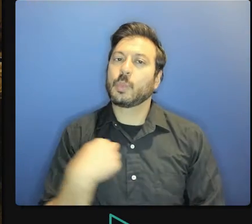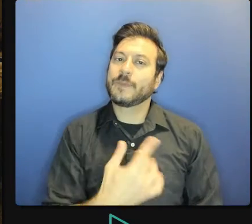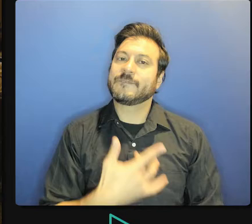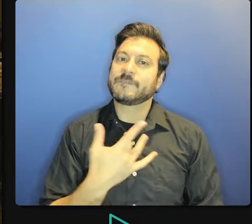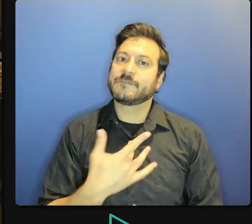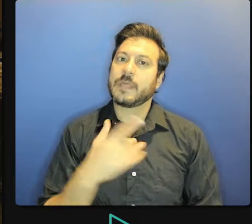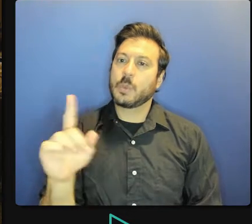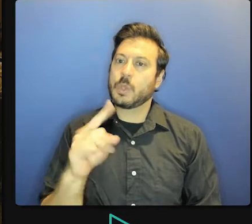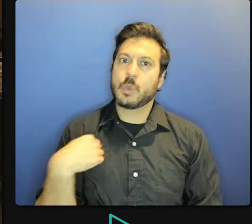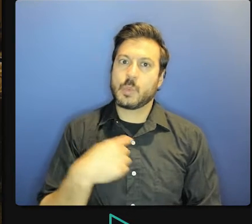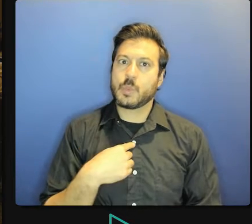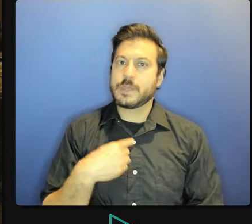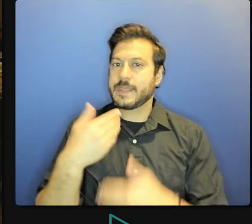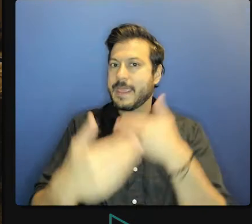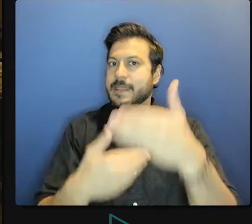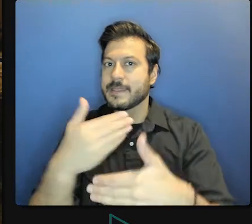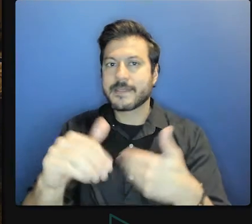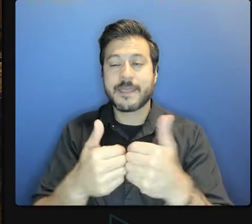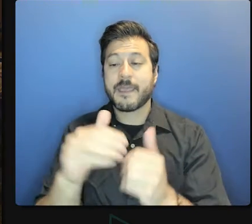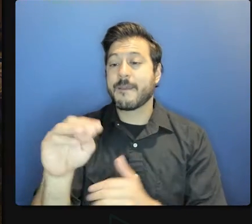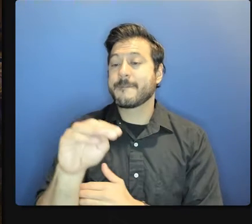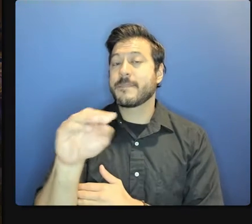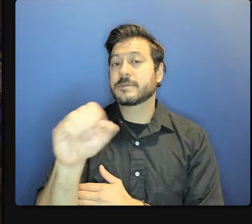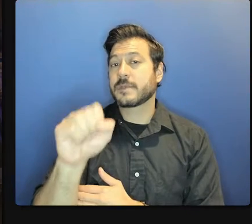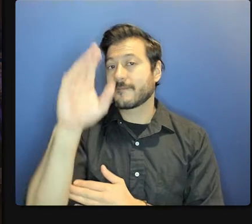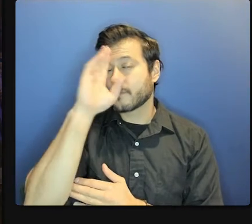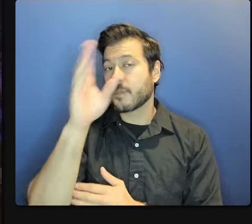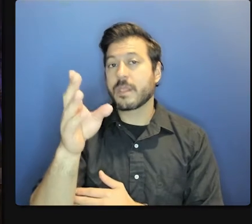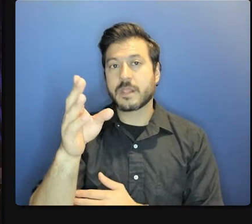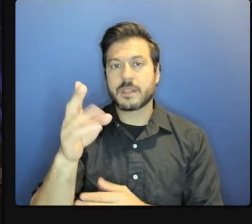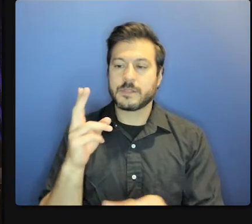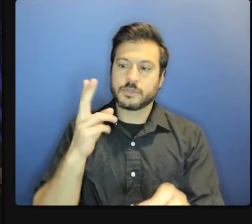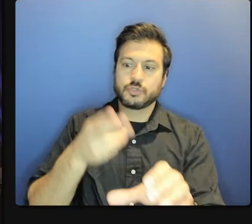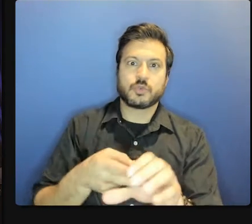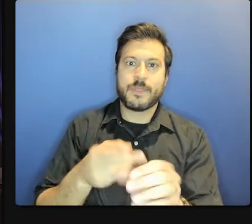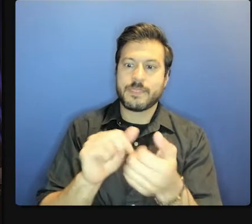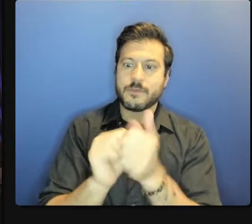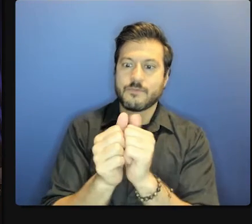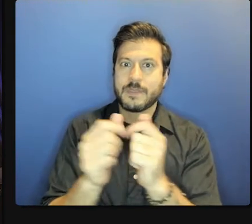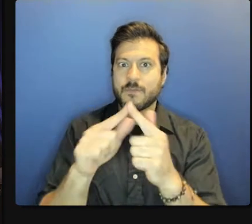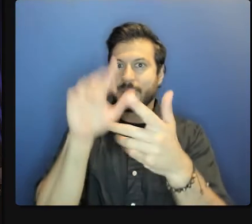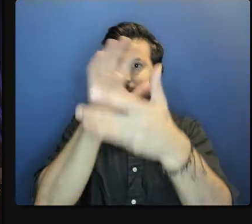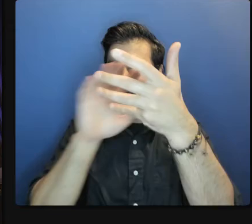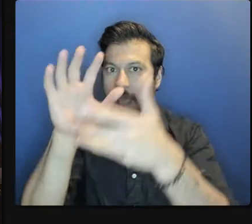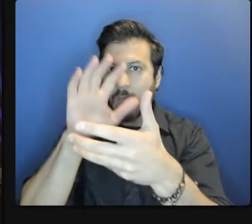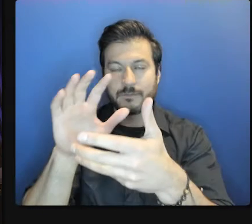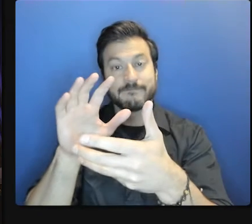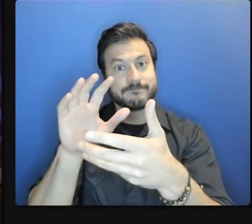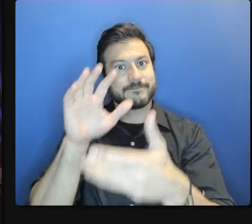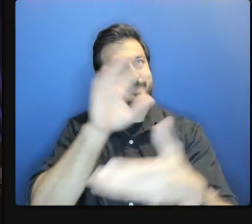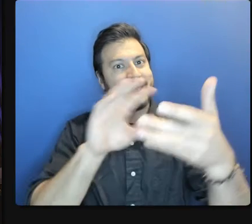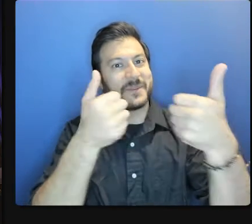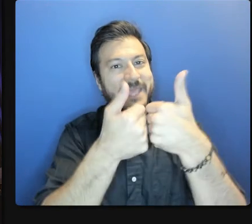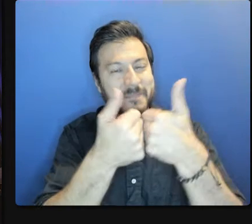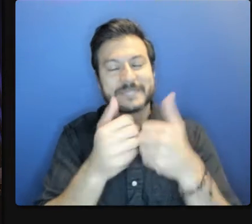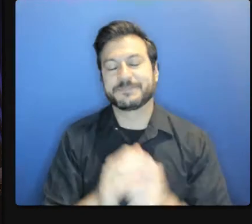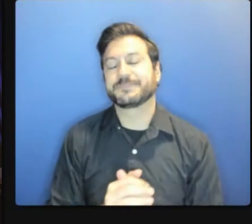for where we felt the industry was headed and how Microsoft was going to join the race to cloud and to cloud gaming.